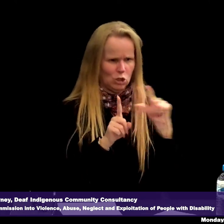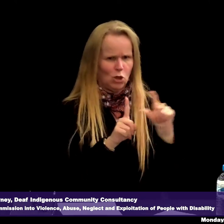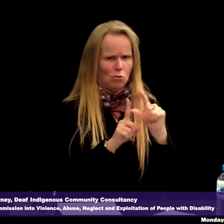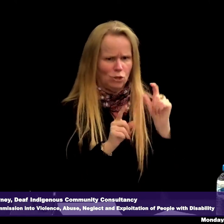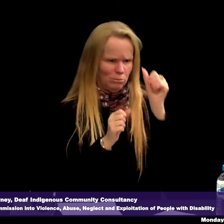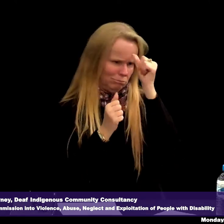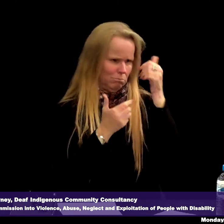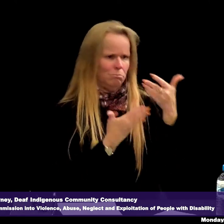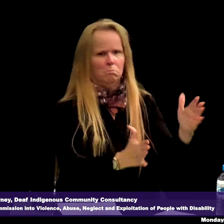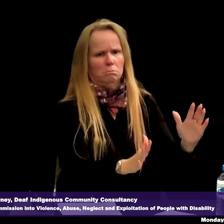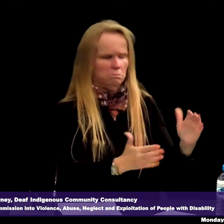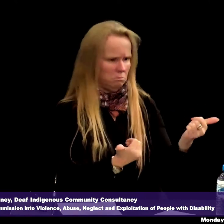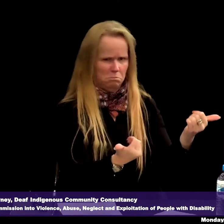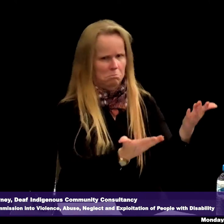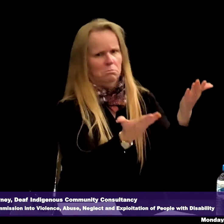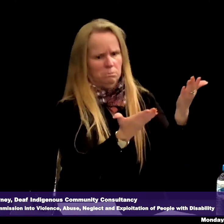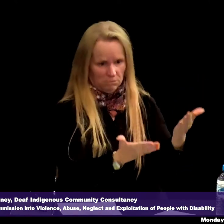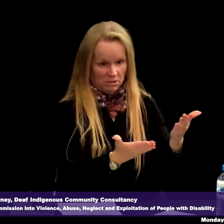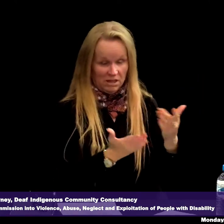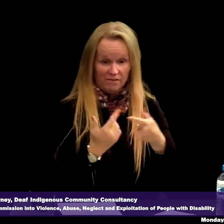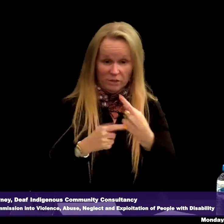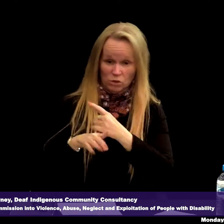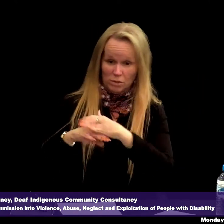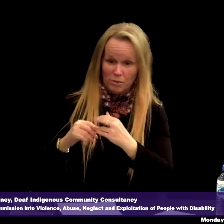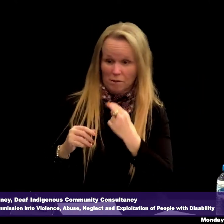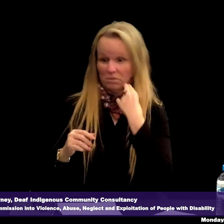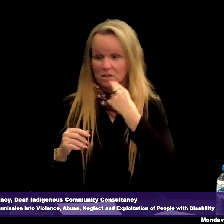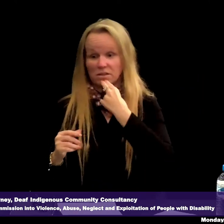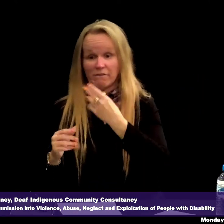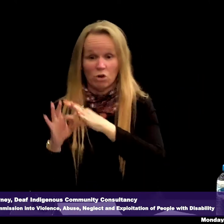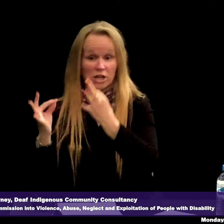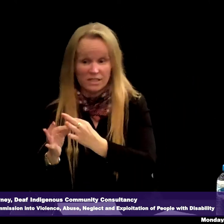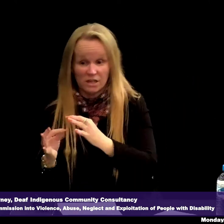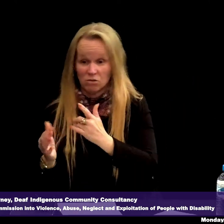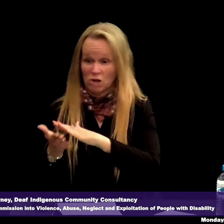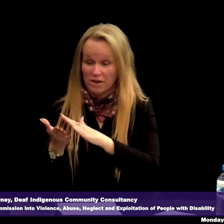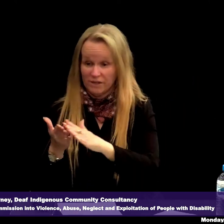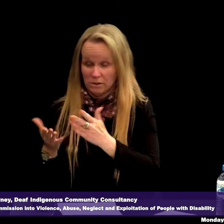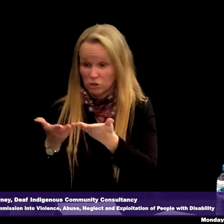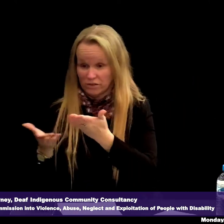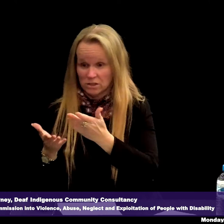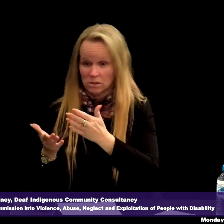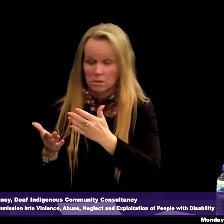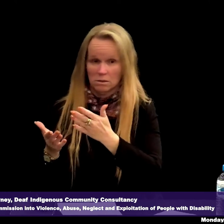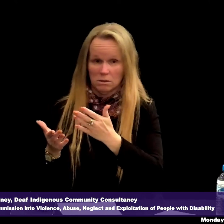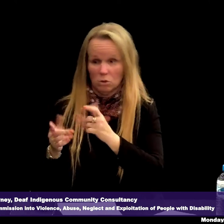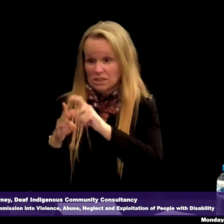Nations organisations, of course they have cultural knowledge. But if you're talking about Deaf organisations, organisations that provide